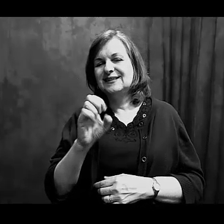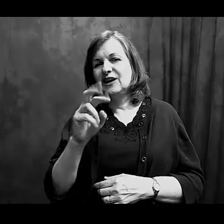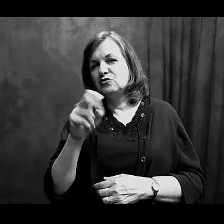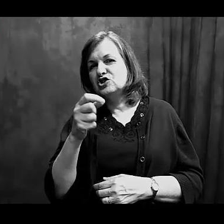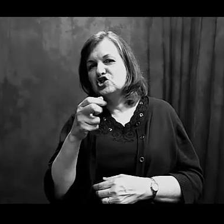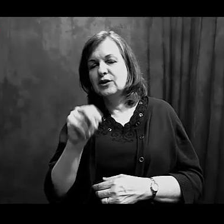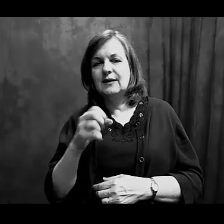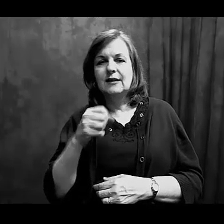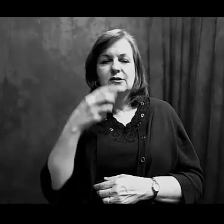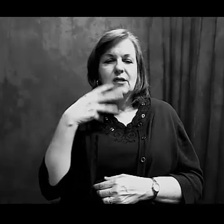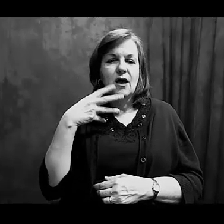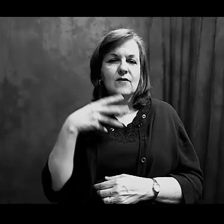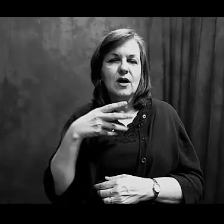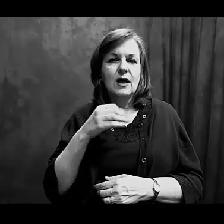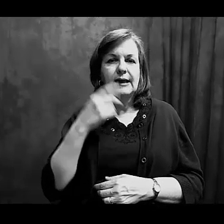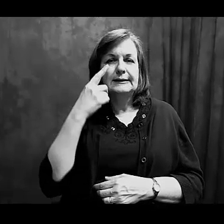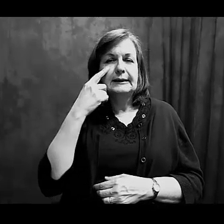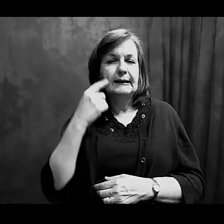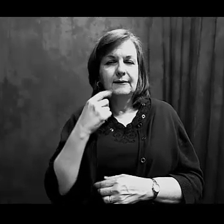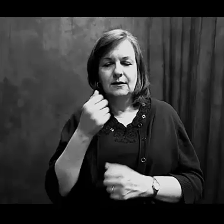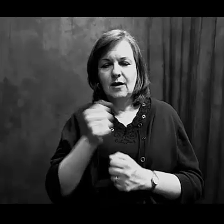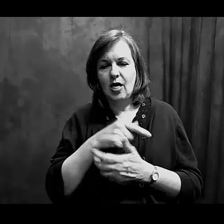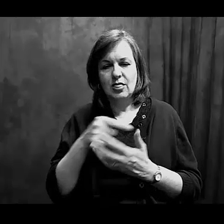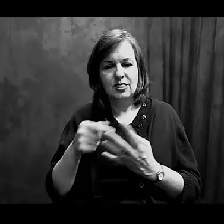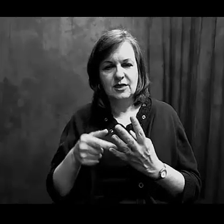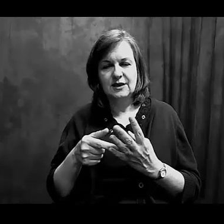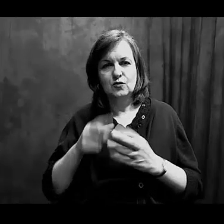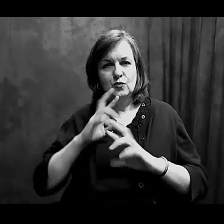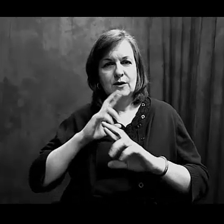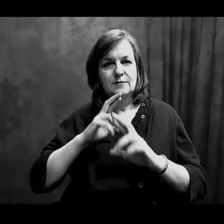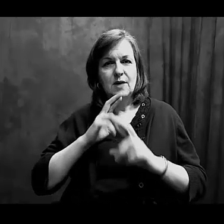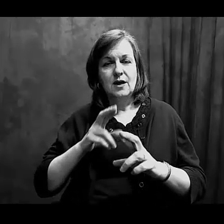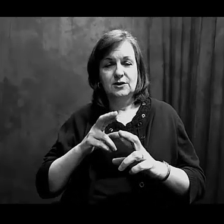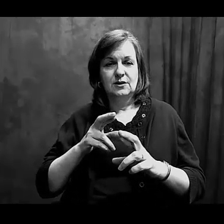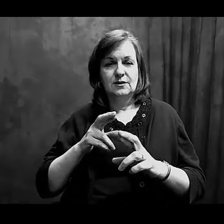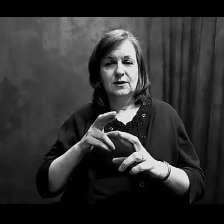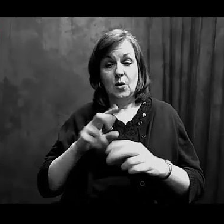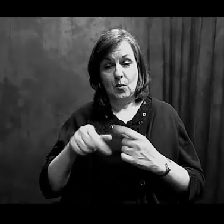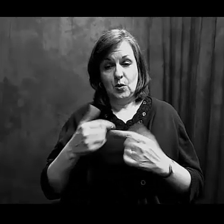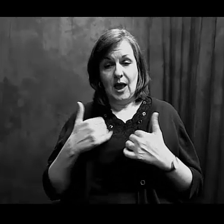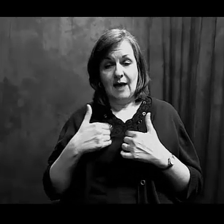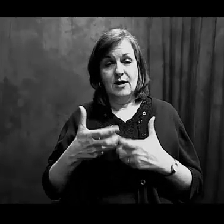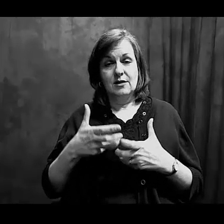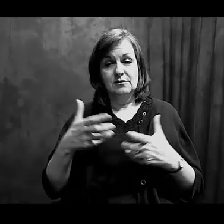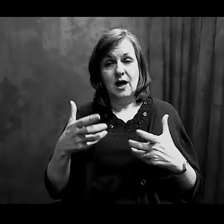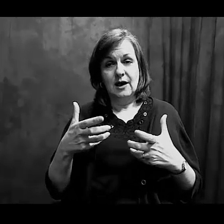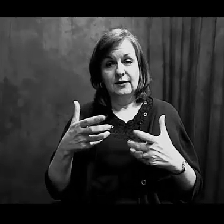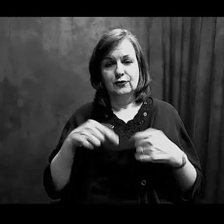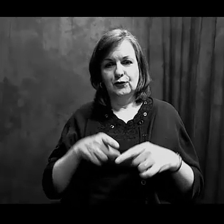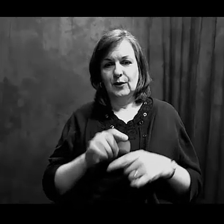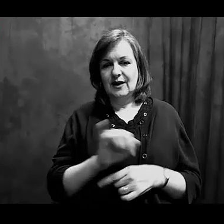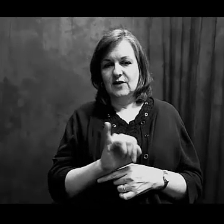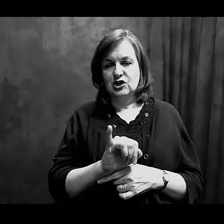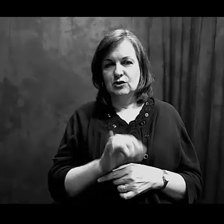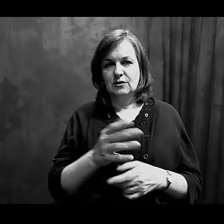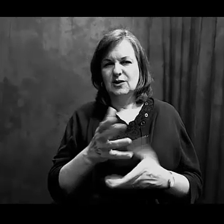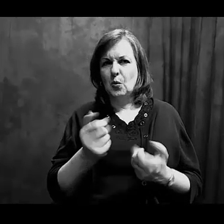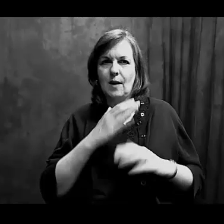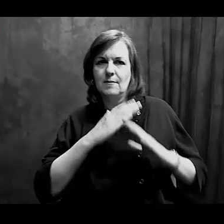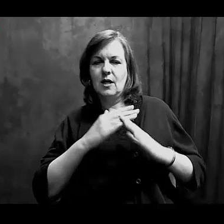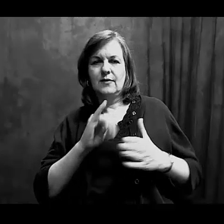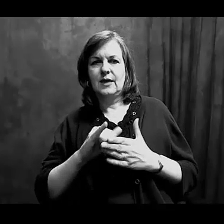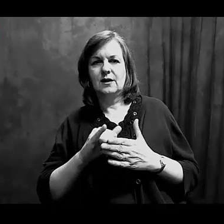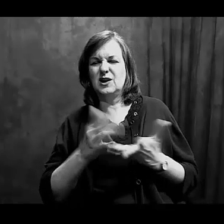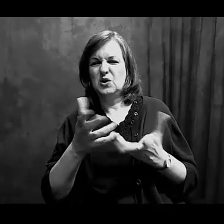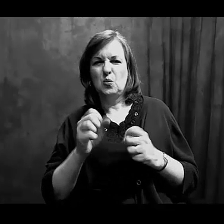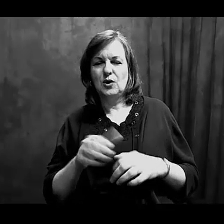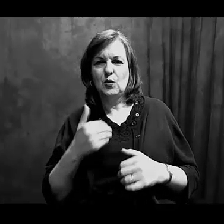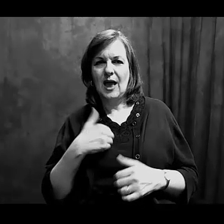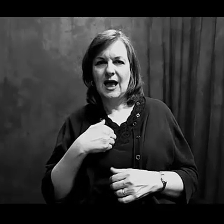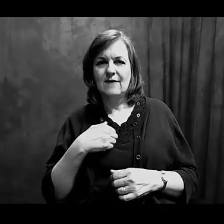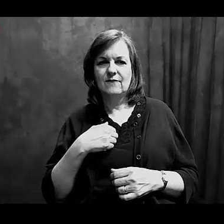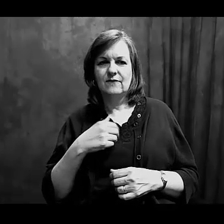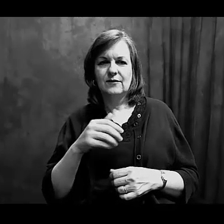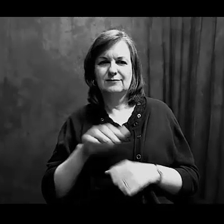secretions and saliva and tears - all of these things in high concentrations with infection we wanna block those we don't want